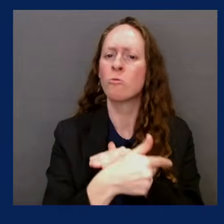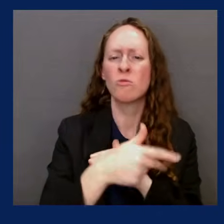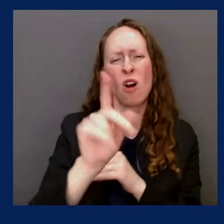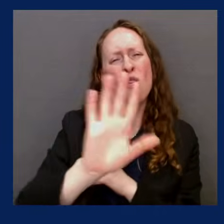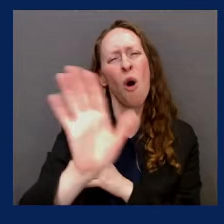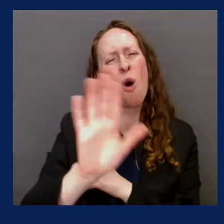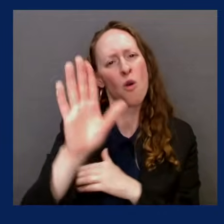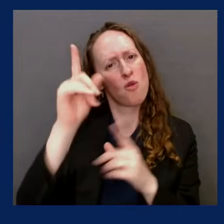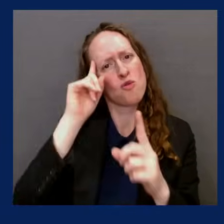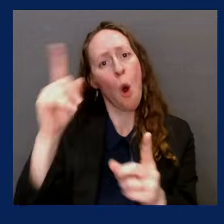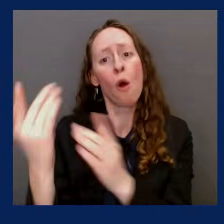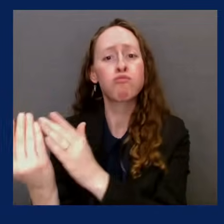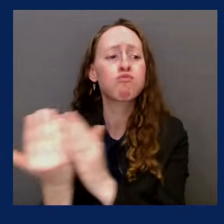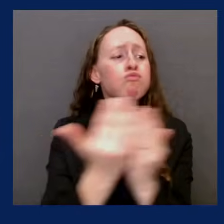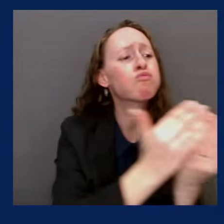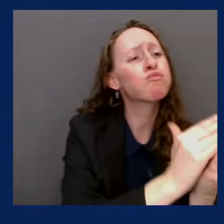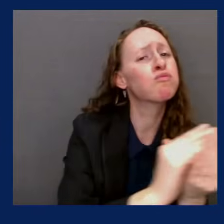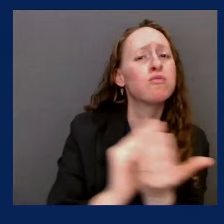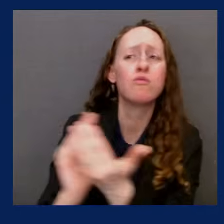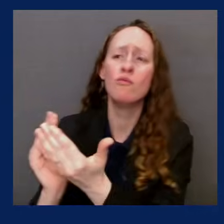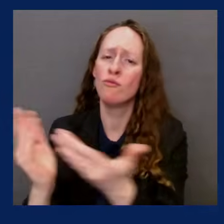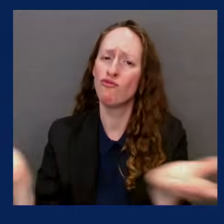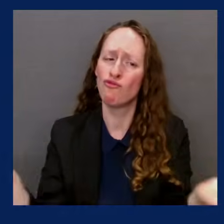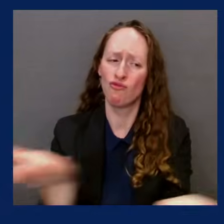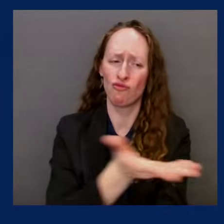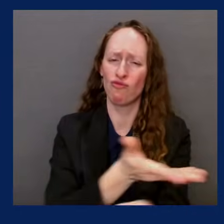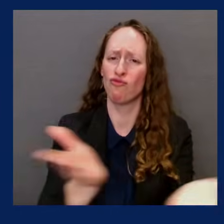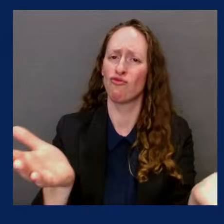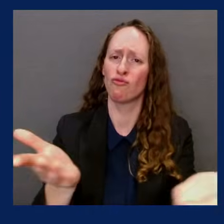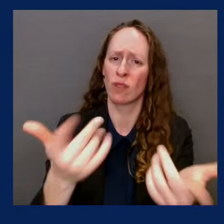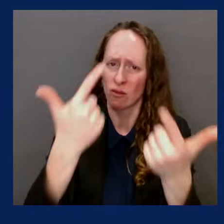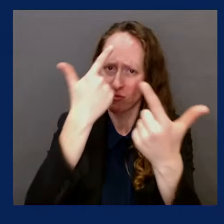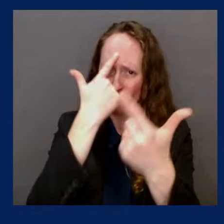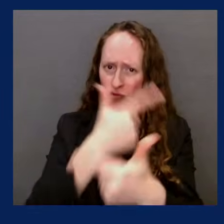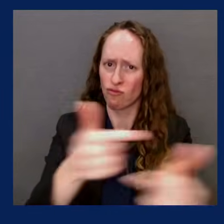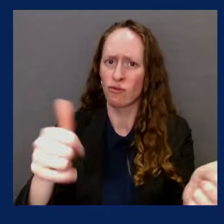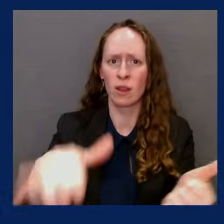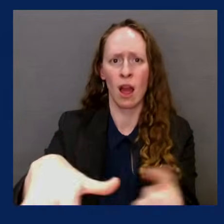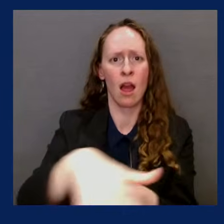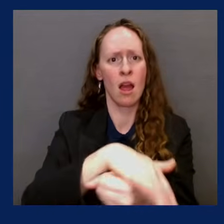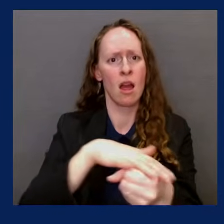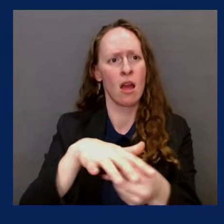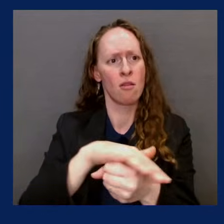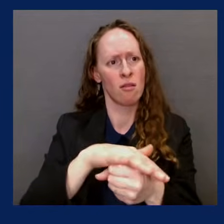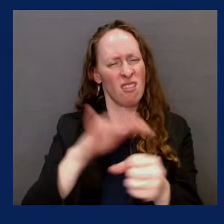and water space, et cetera. And so, that's what this is all about. It's about making sure we have a close --